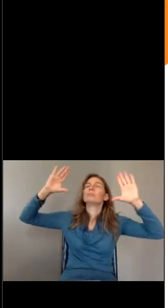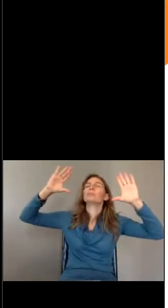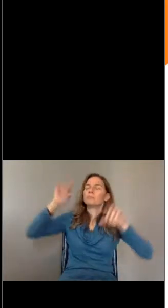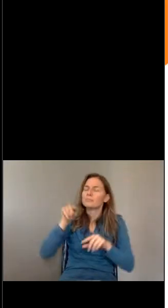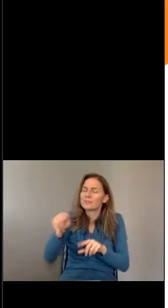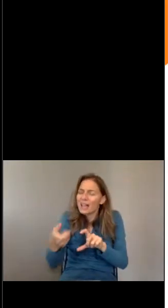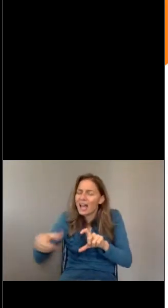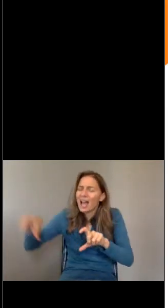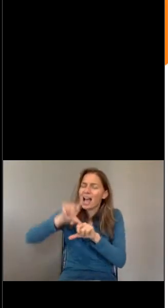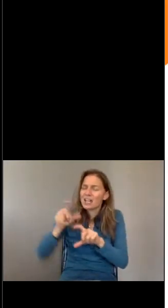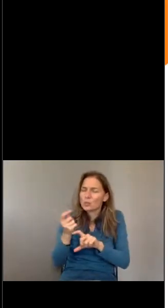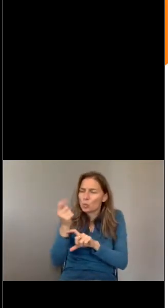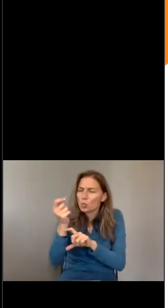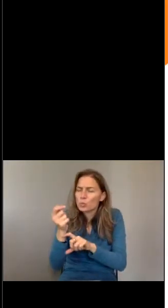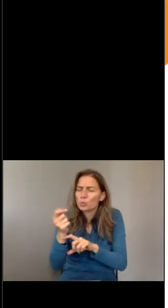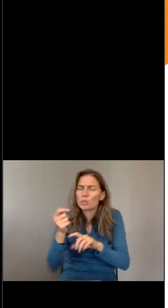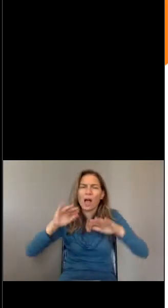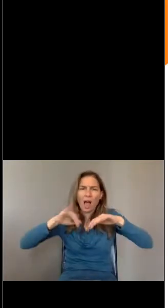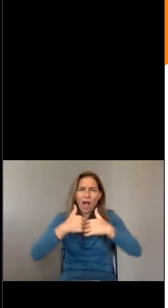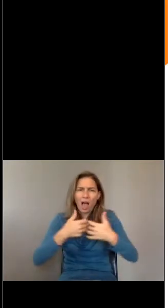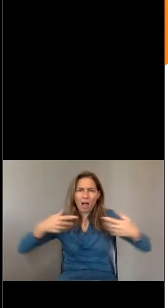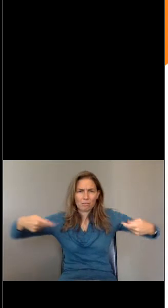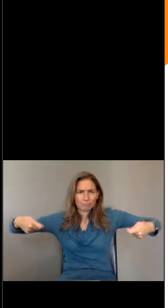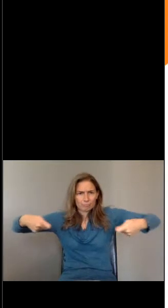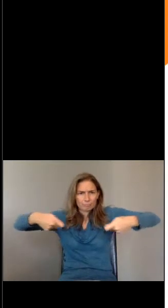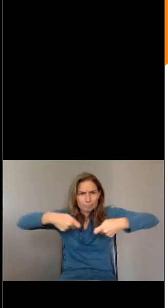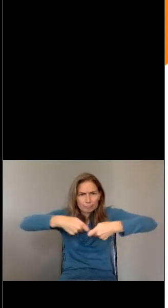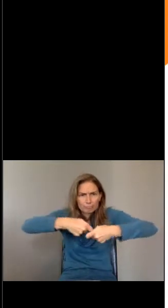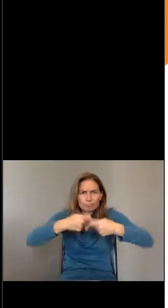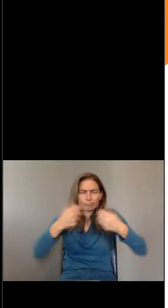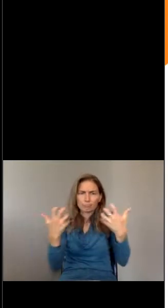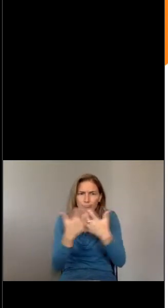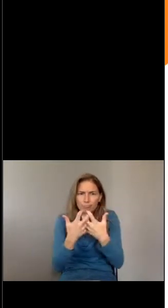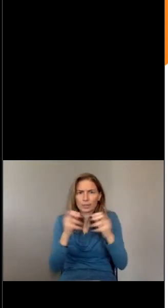or part of the focus on the social protection scheme. Thank you.